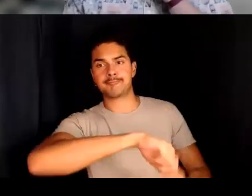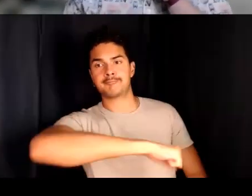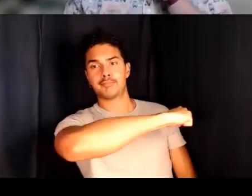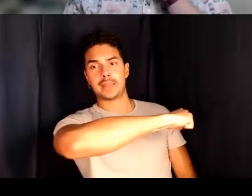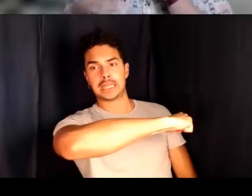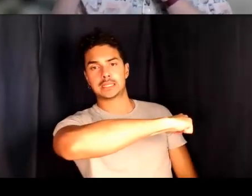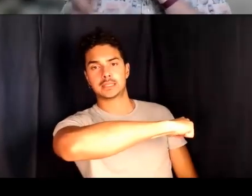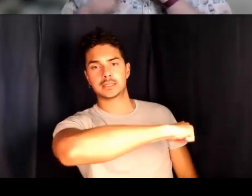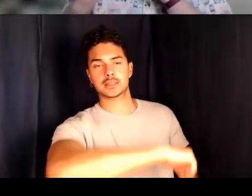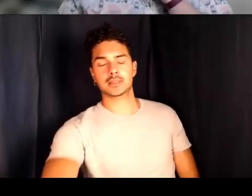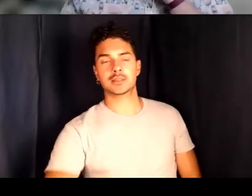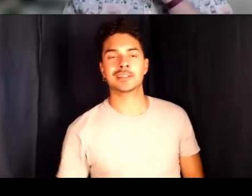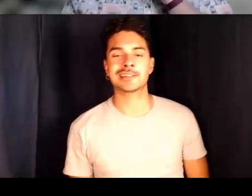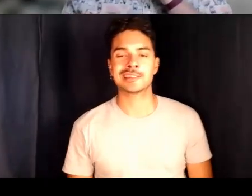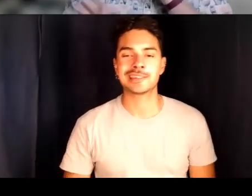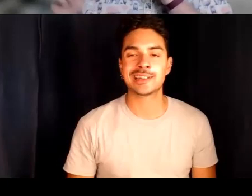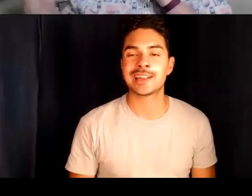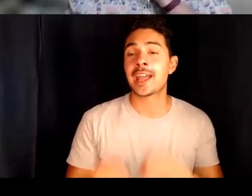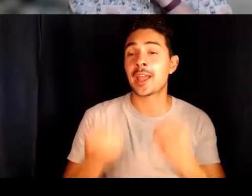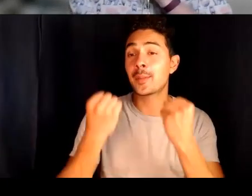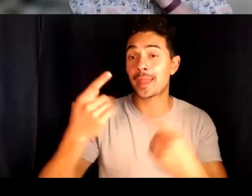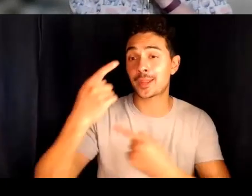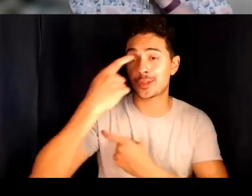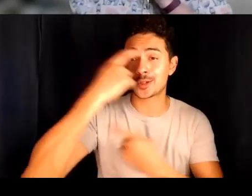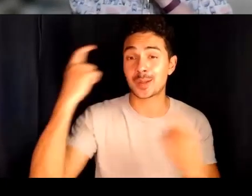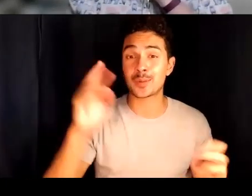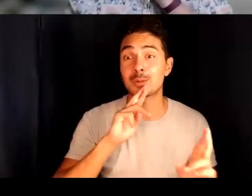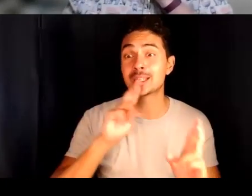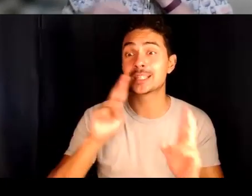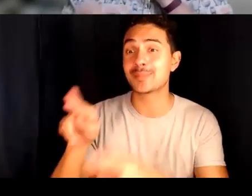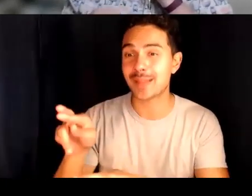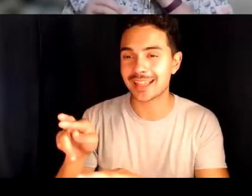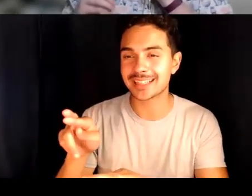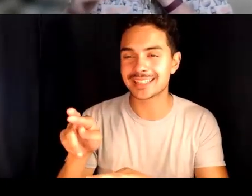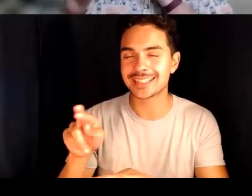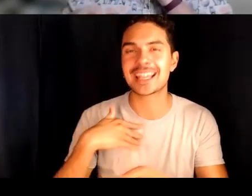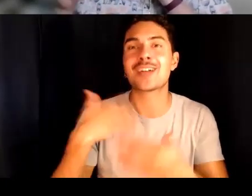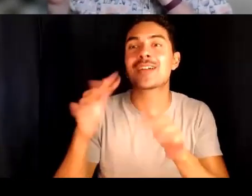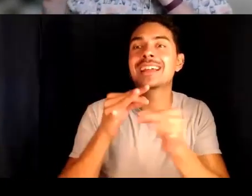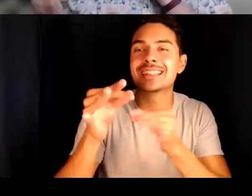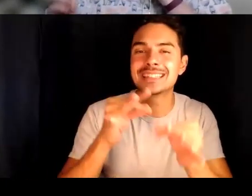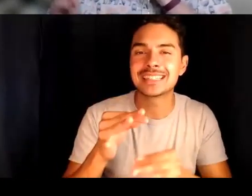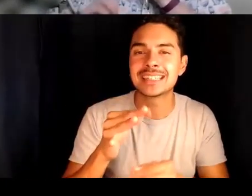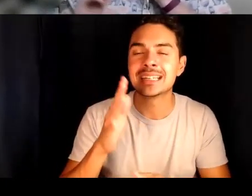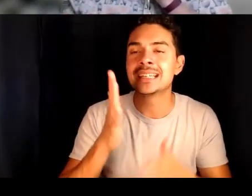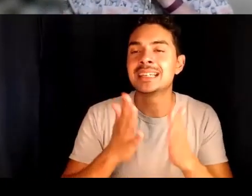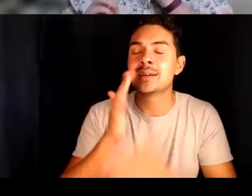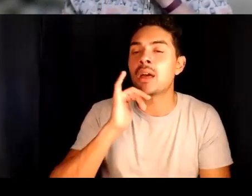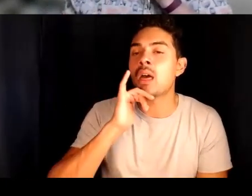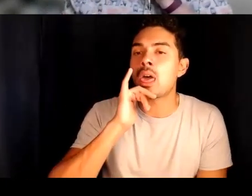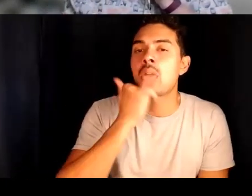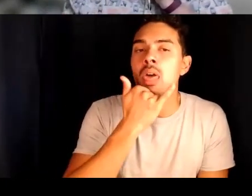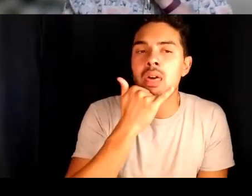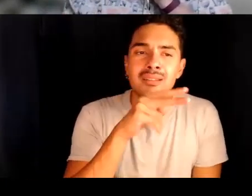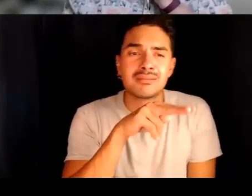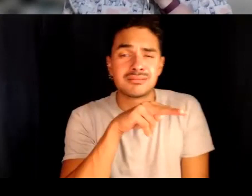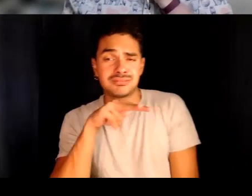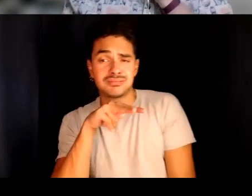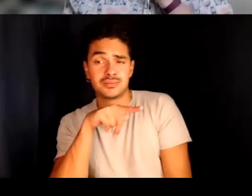So again, many trauma responses, many of the things I talked about are unfortunately mistakenly perceived as signs that someone is lying.